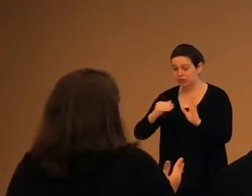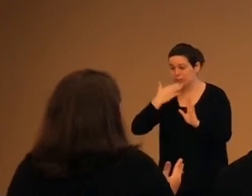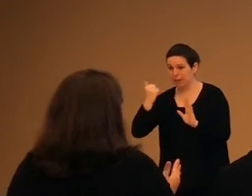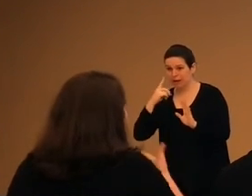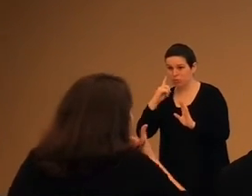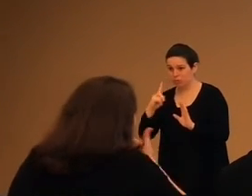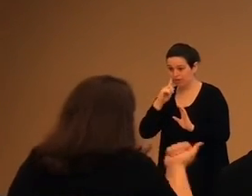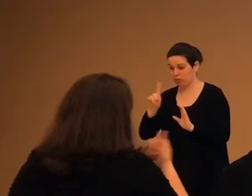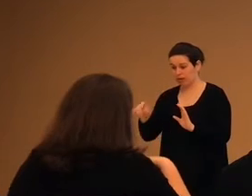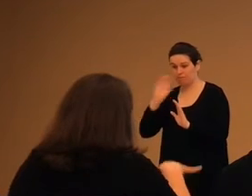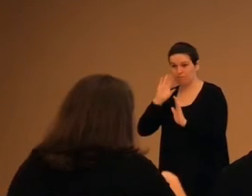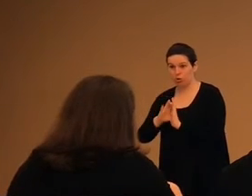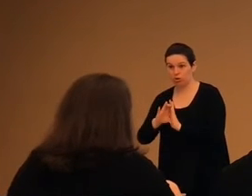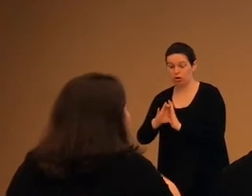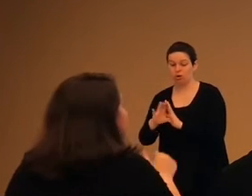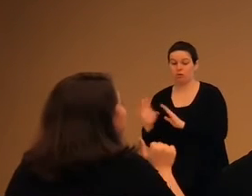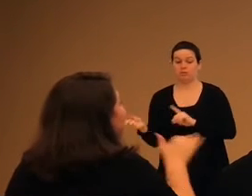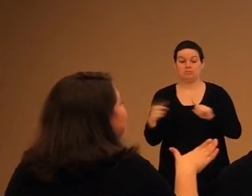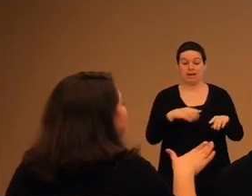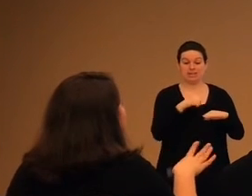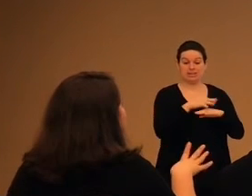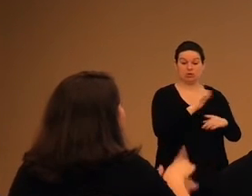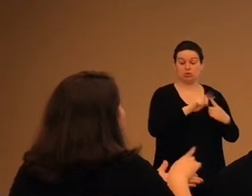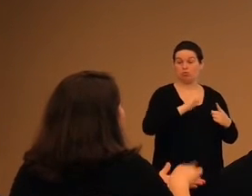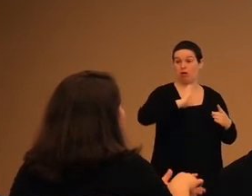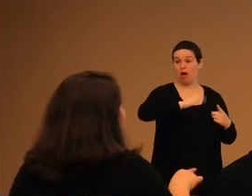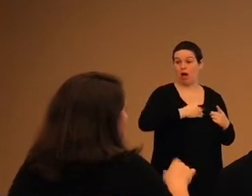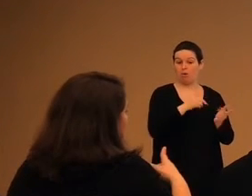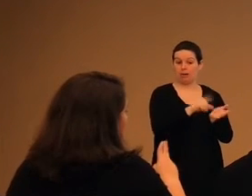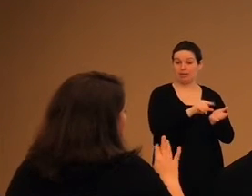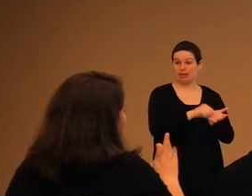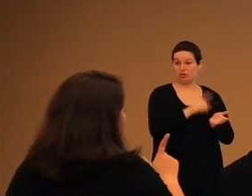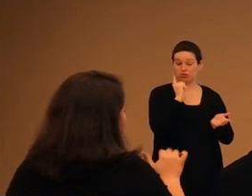I gave it to our publications, so they could check for grammatical errors